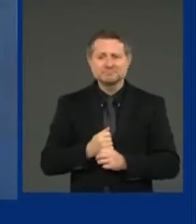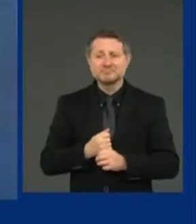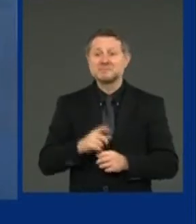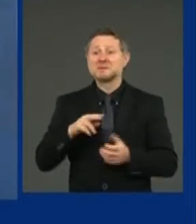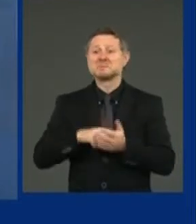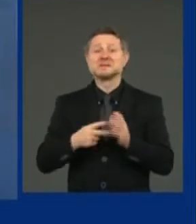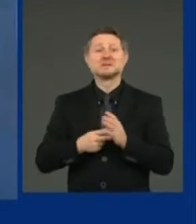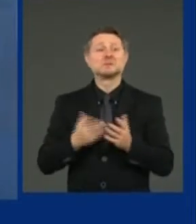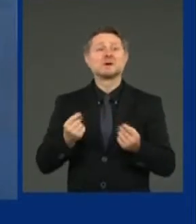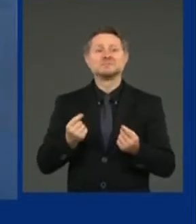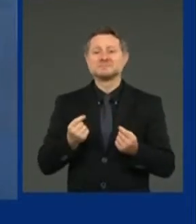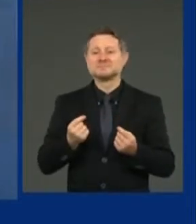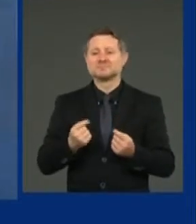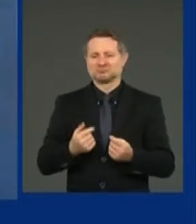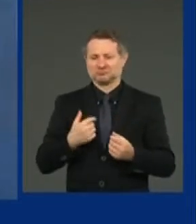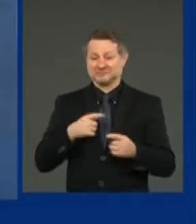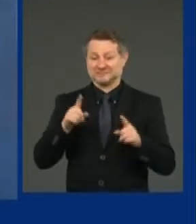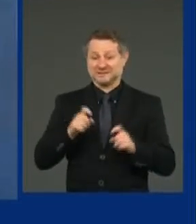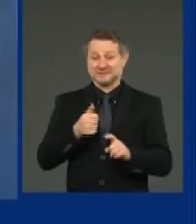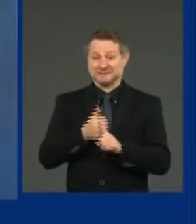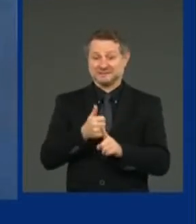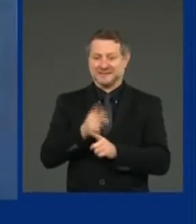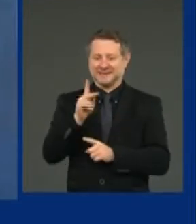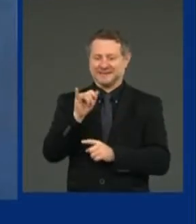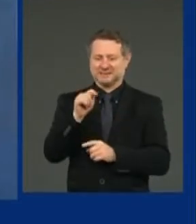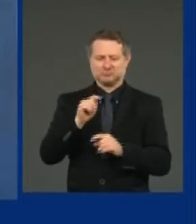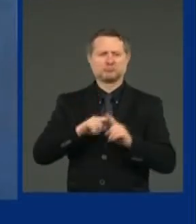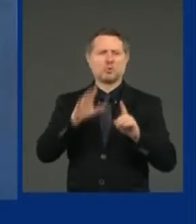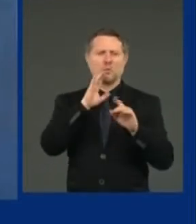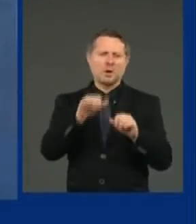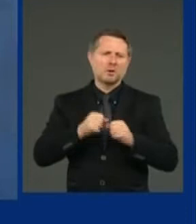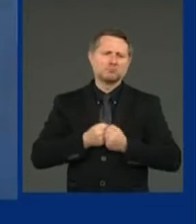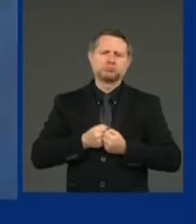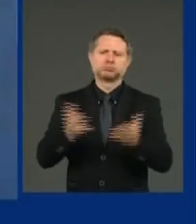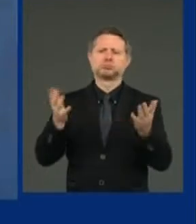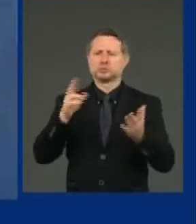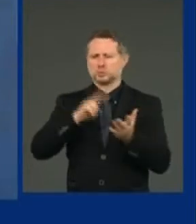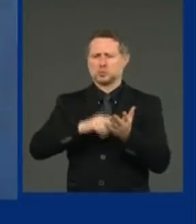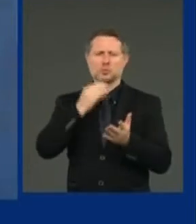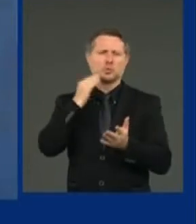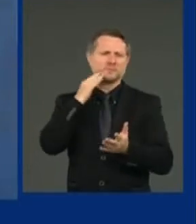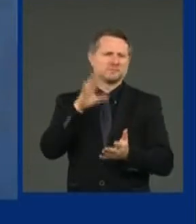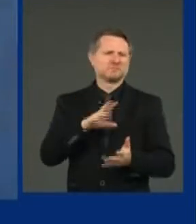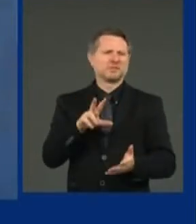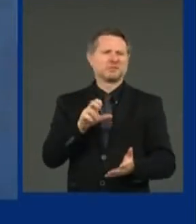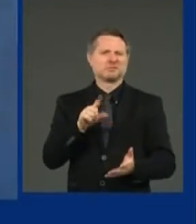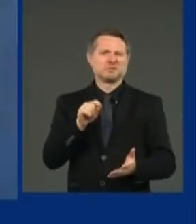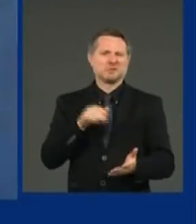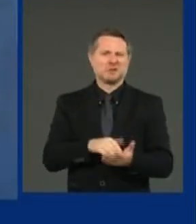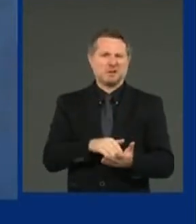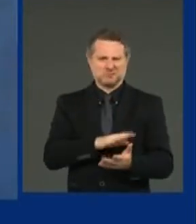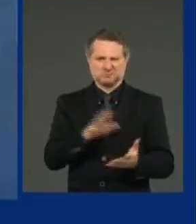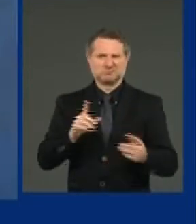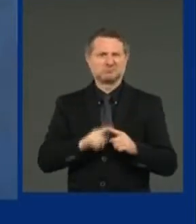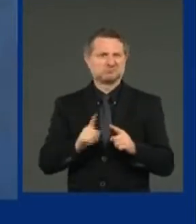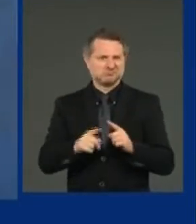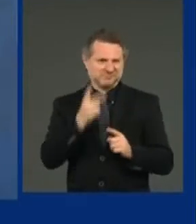THAT'S ABOUT 35,000 PER DAY. WE'RE SENDING 320,000 TEST KITS